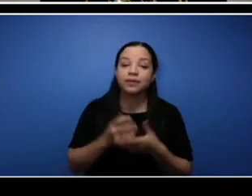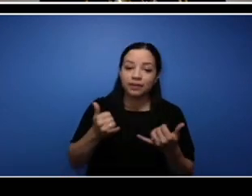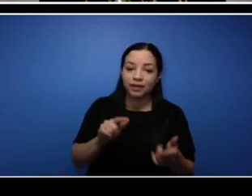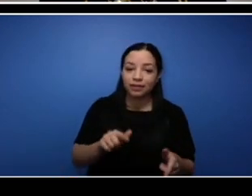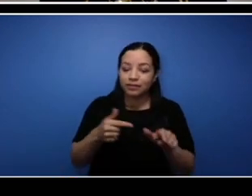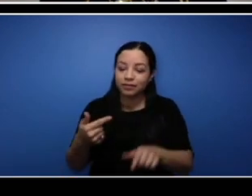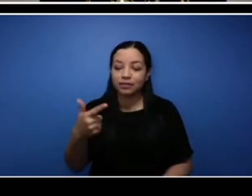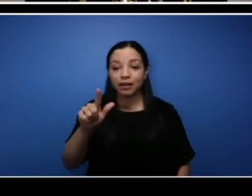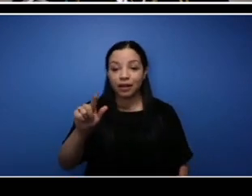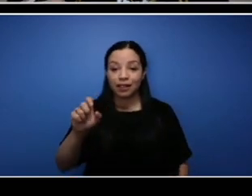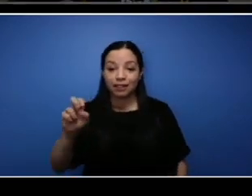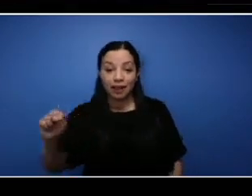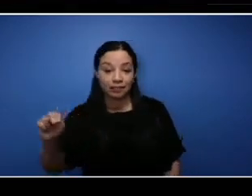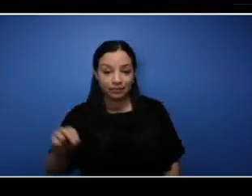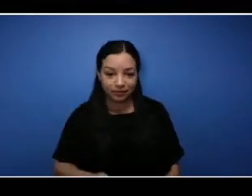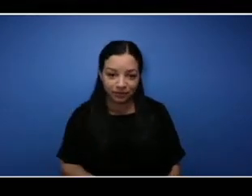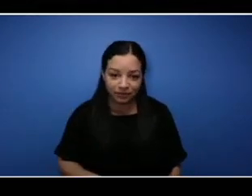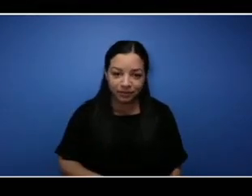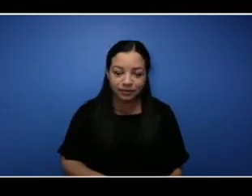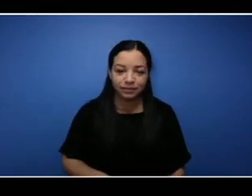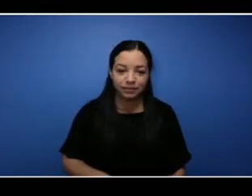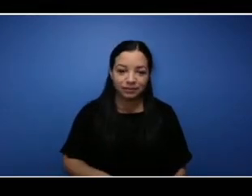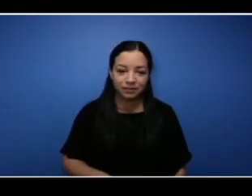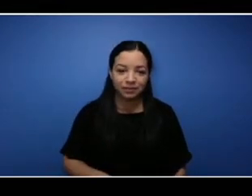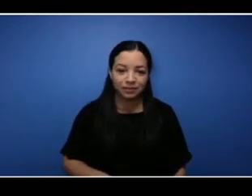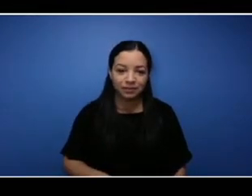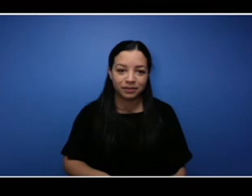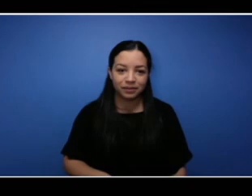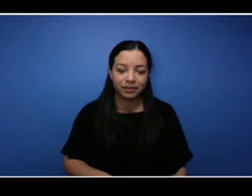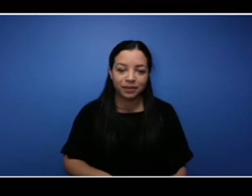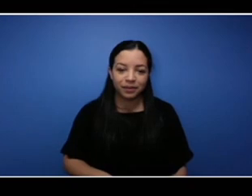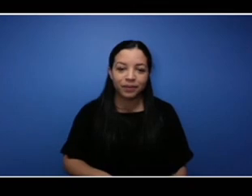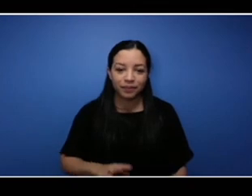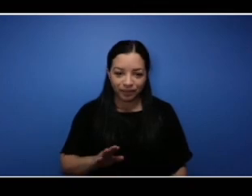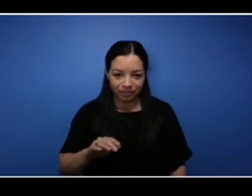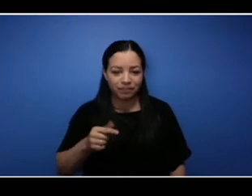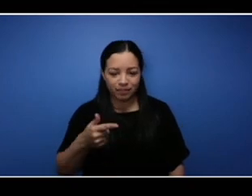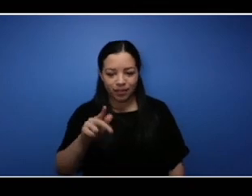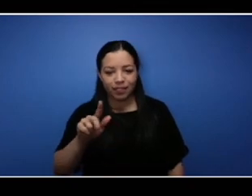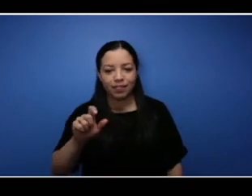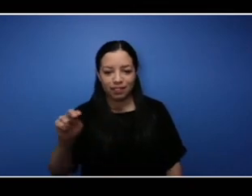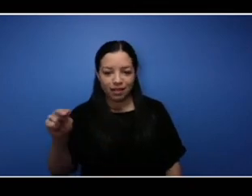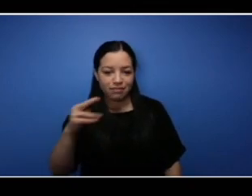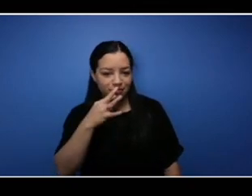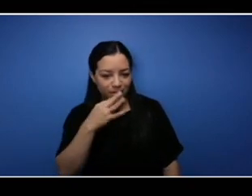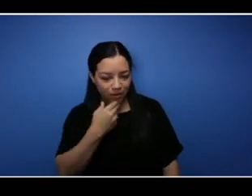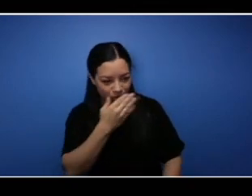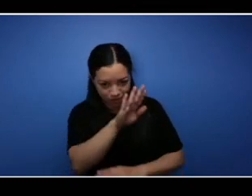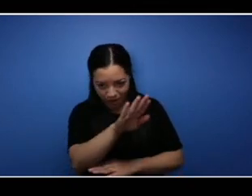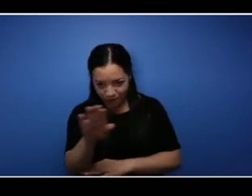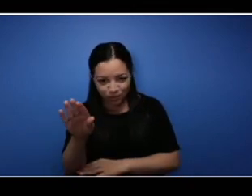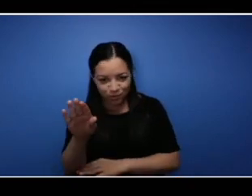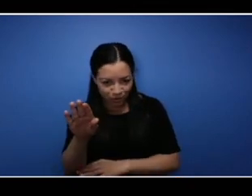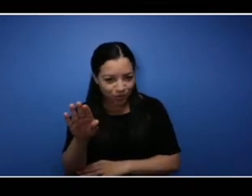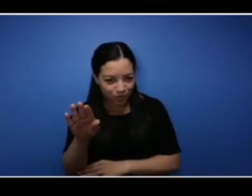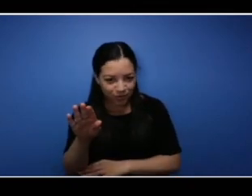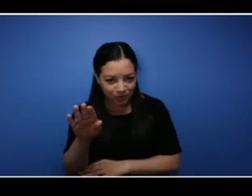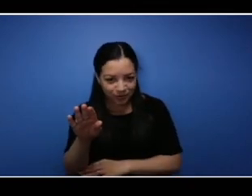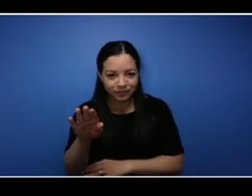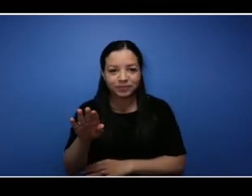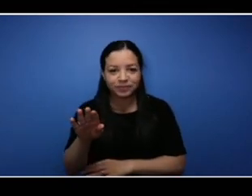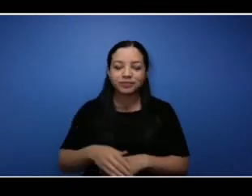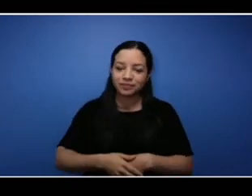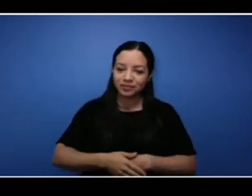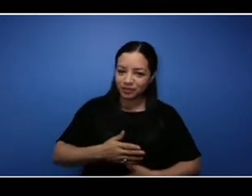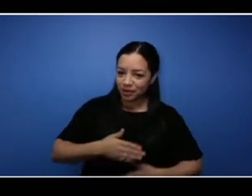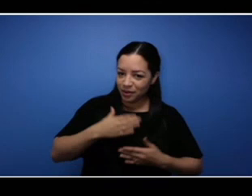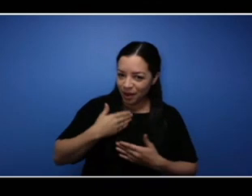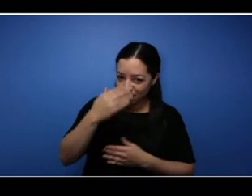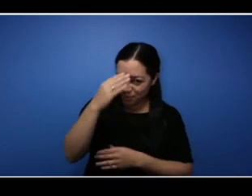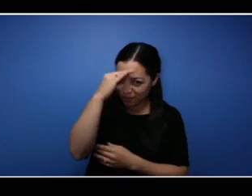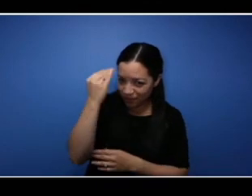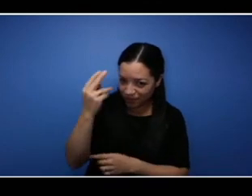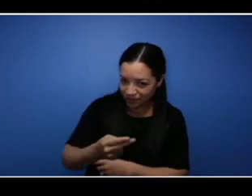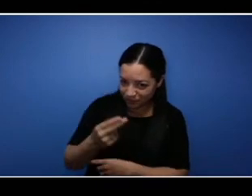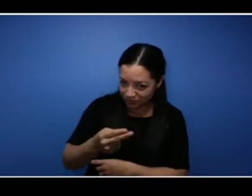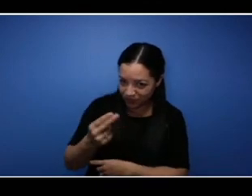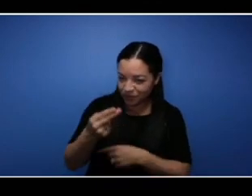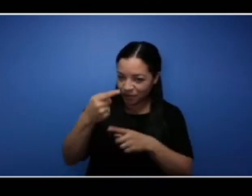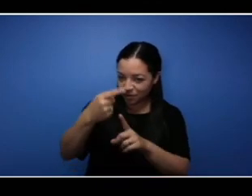Good afternoon everybody, happy uh Black History Month my name is Glenn Carvery and I own Carvery's